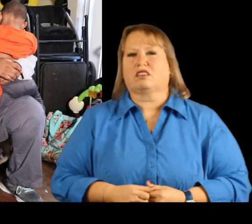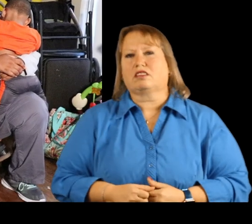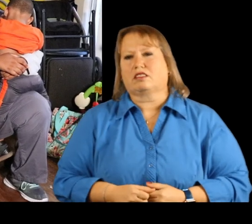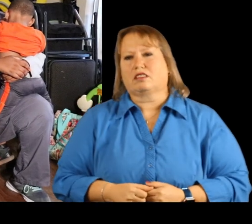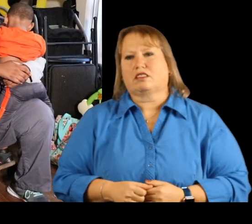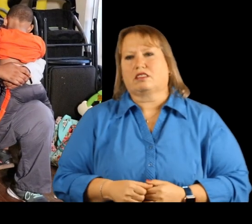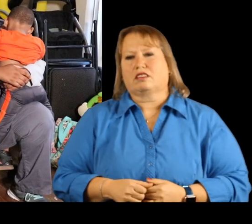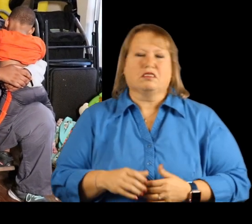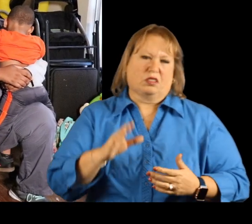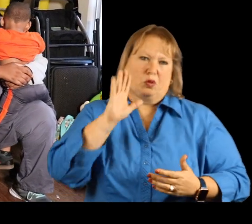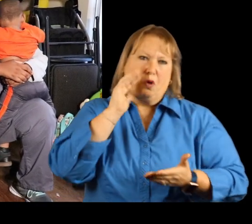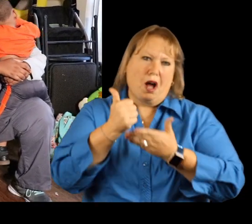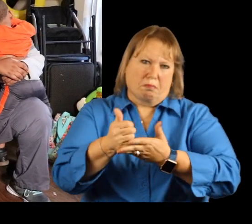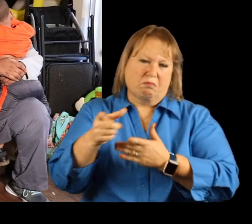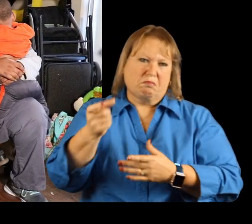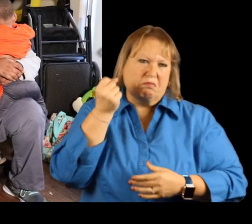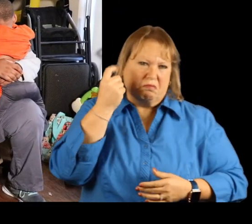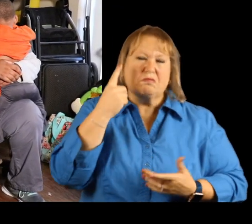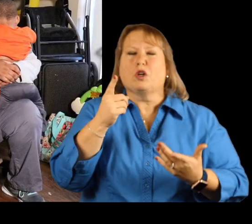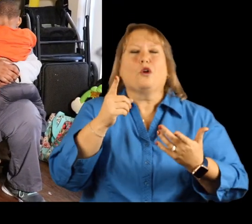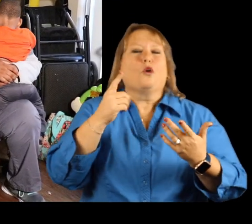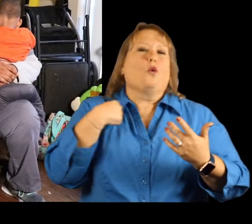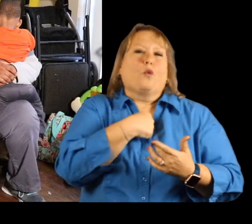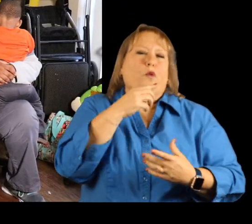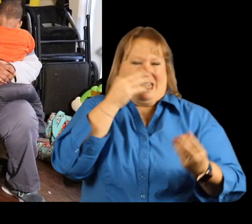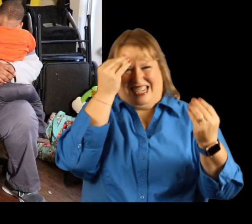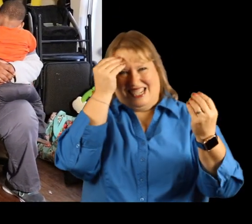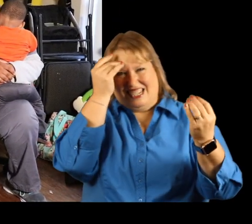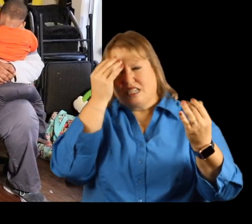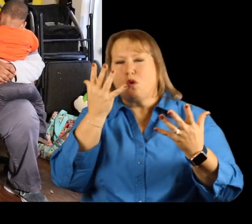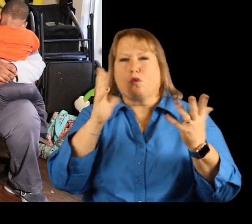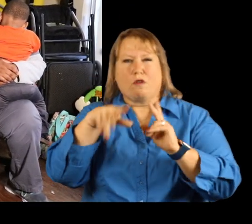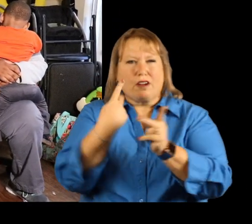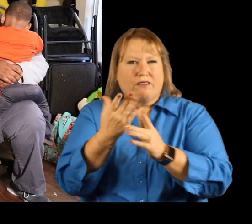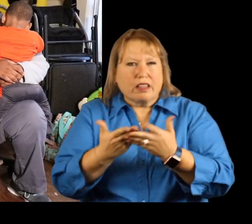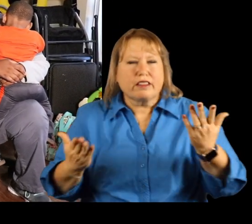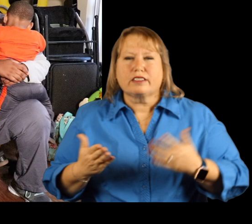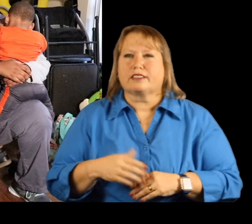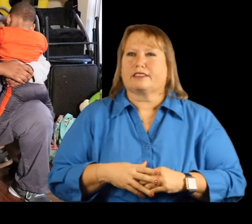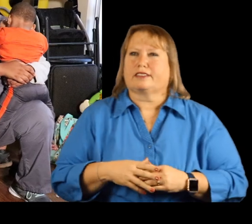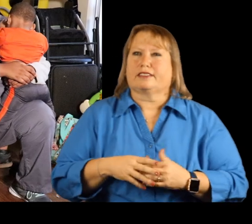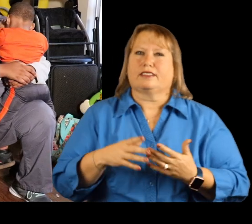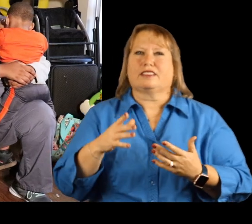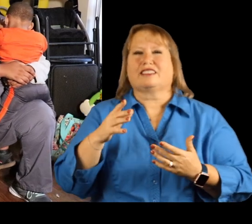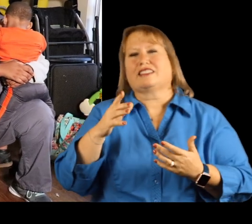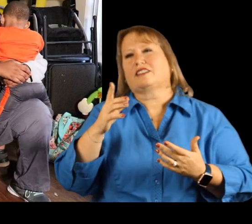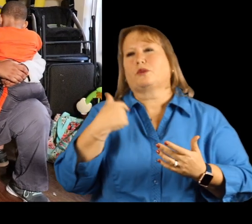We can kind of even brainstorm through special names. Whenever he had his pacifier it was his friend.